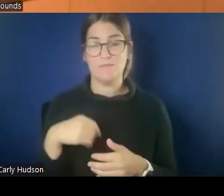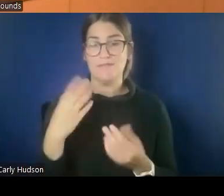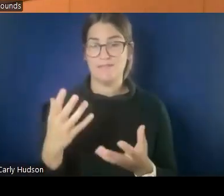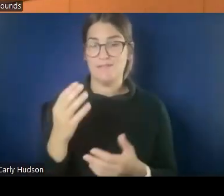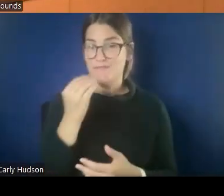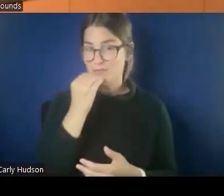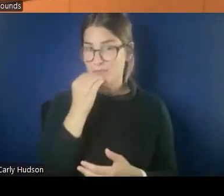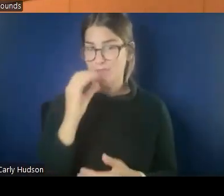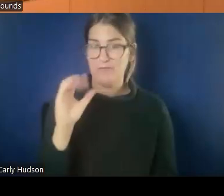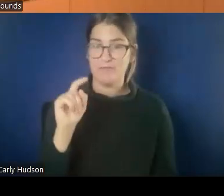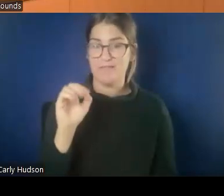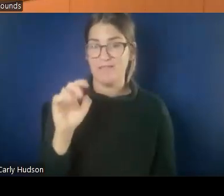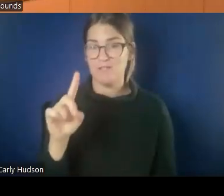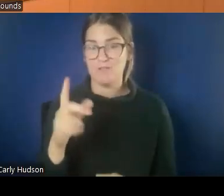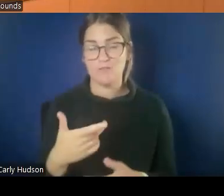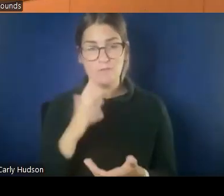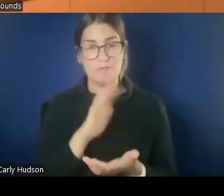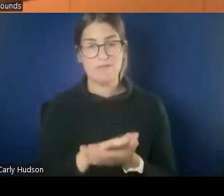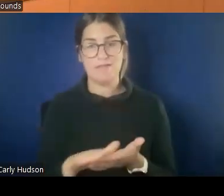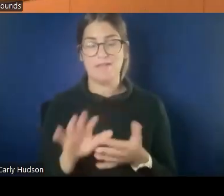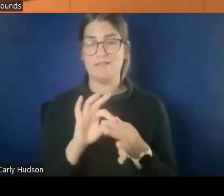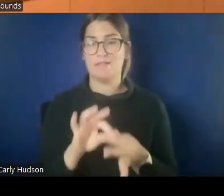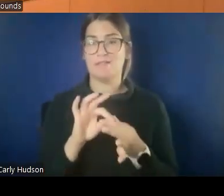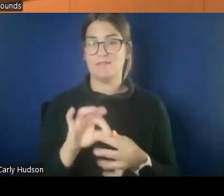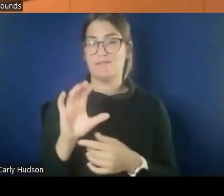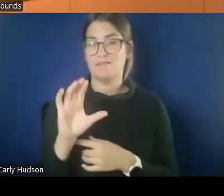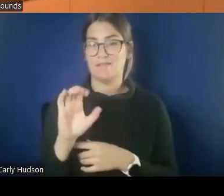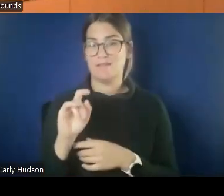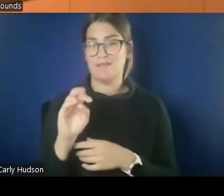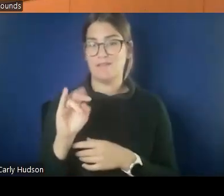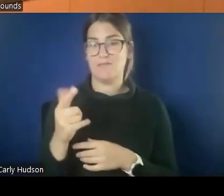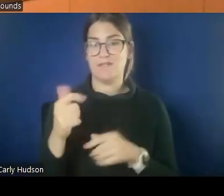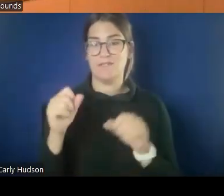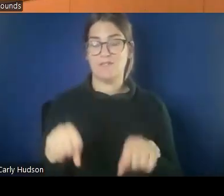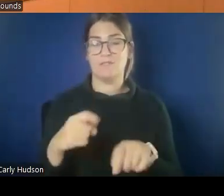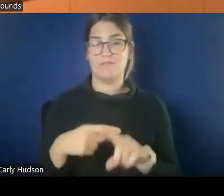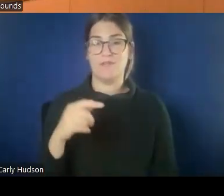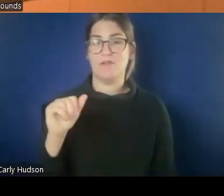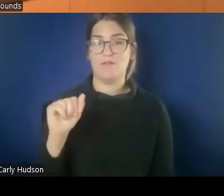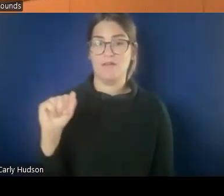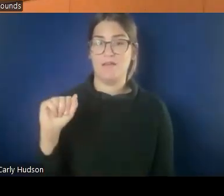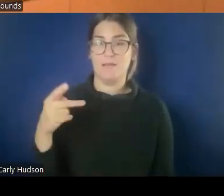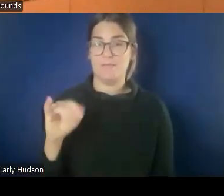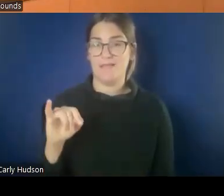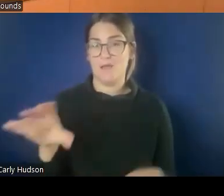of build connections where the catering could be from um API owned restaurants local restaurants to